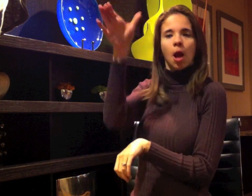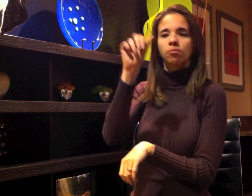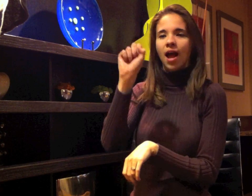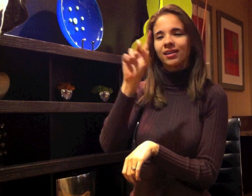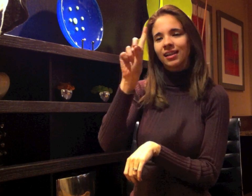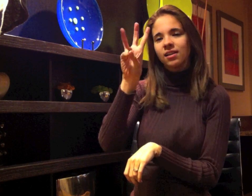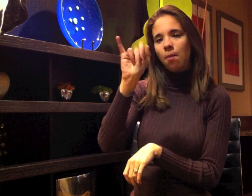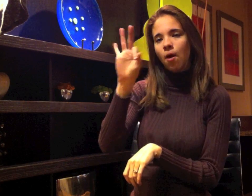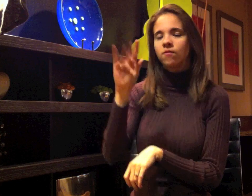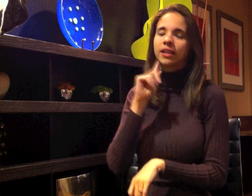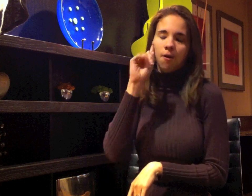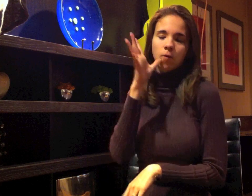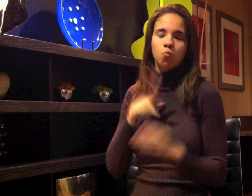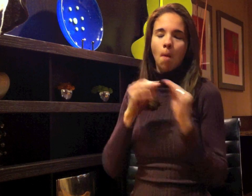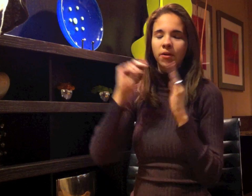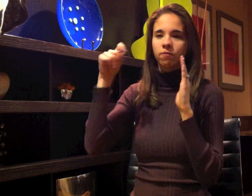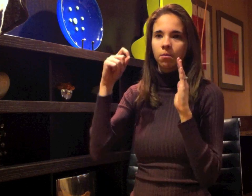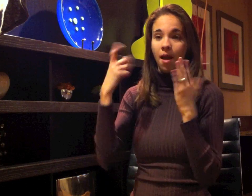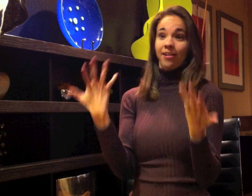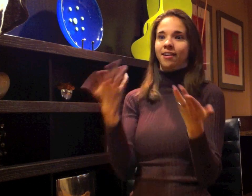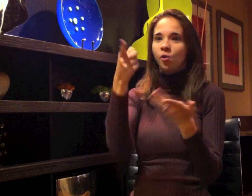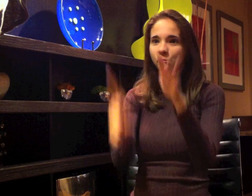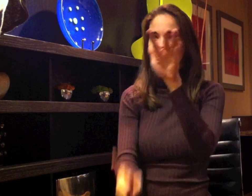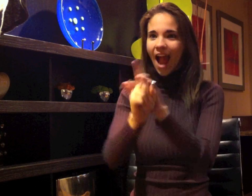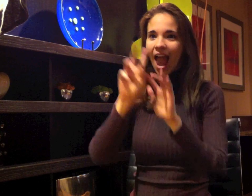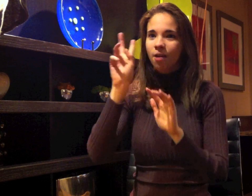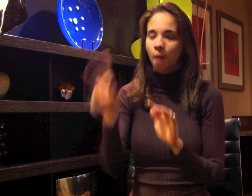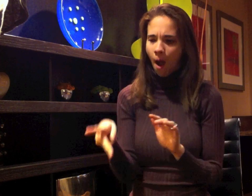Deaf Women in Film. Here came along you.